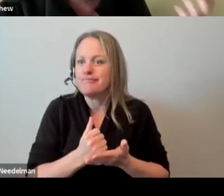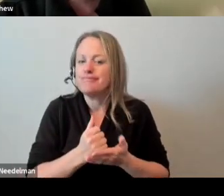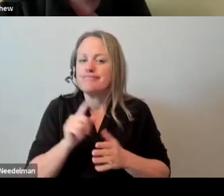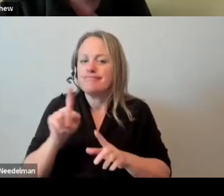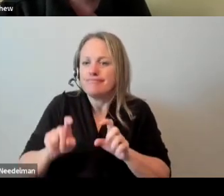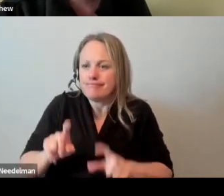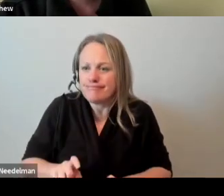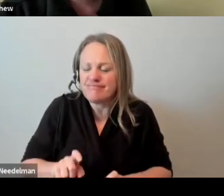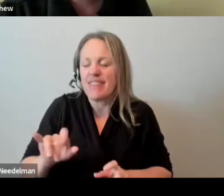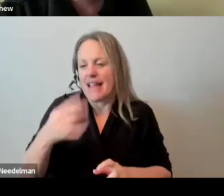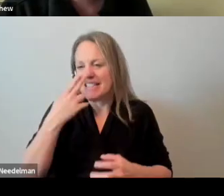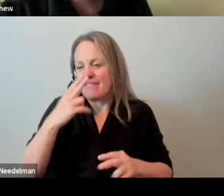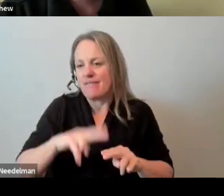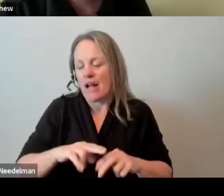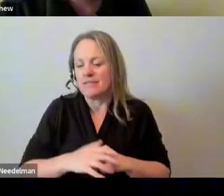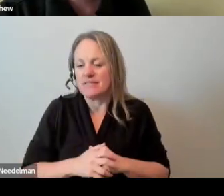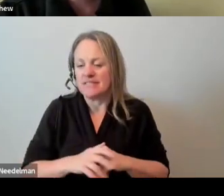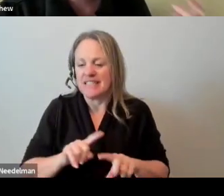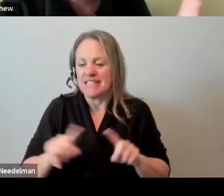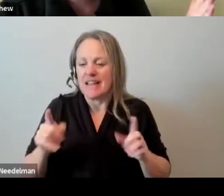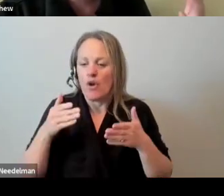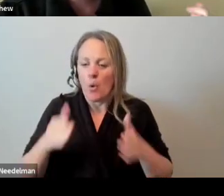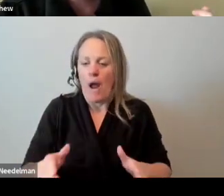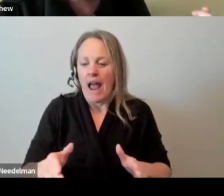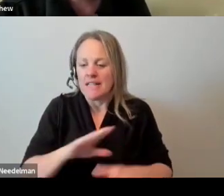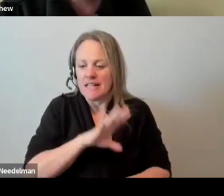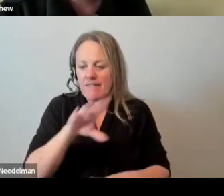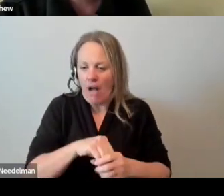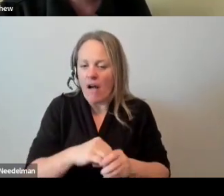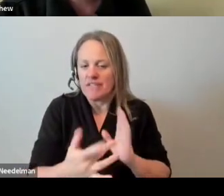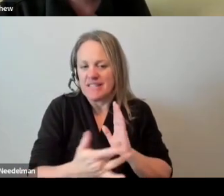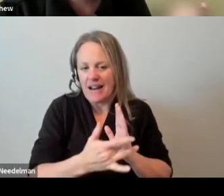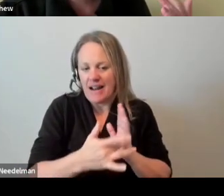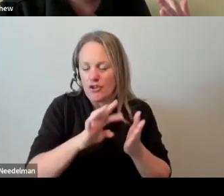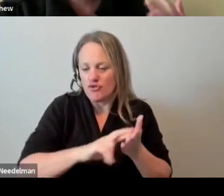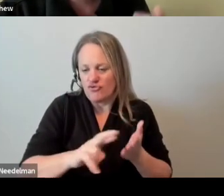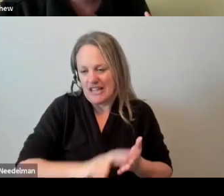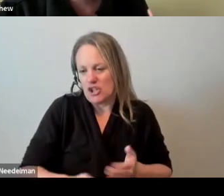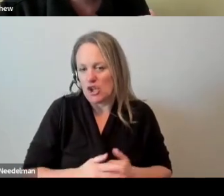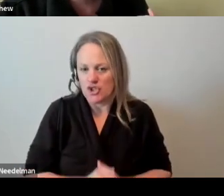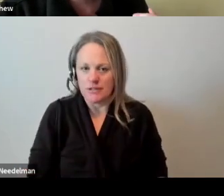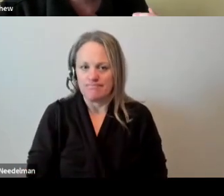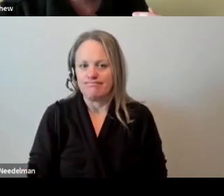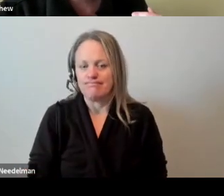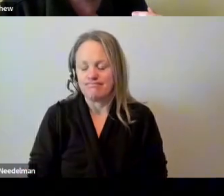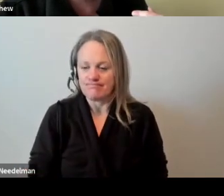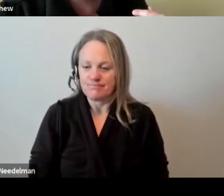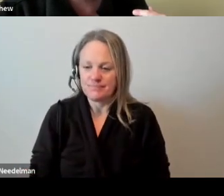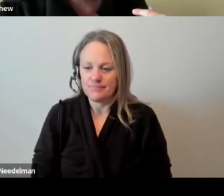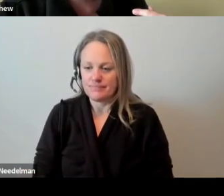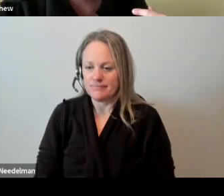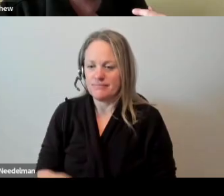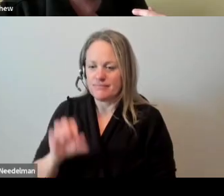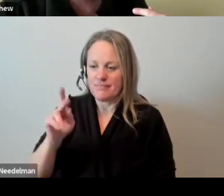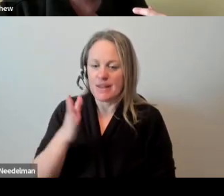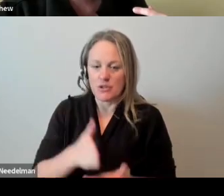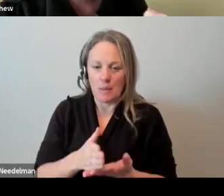and a different way to engage in technological research than, than some of these other ways that we've discussed. Alright, I'm gonna stop share. Mainly